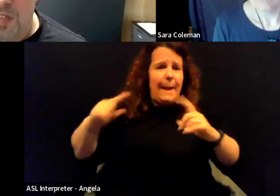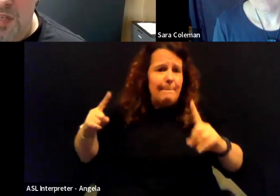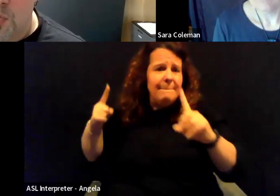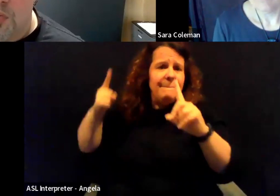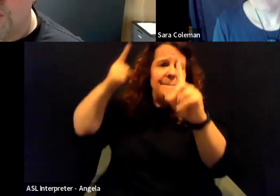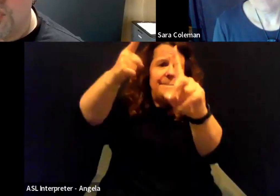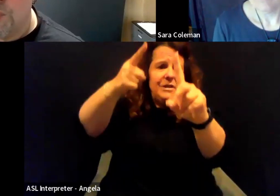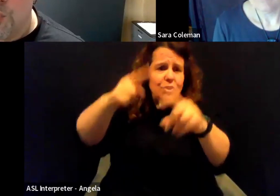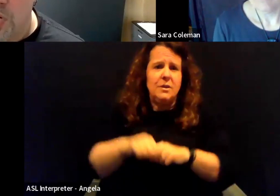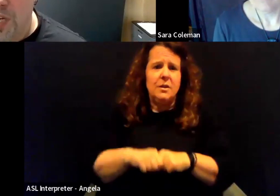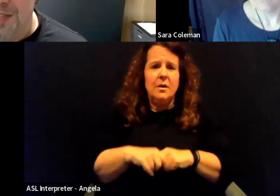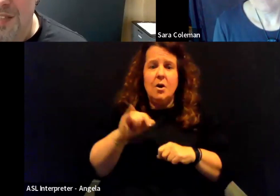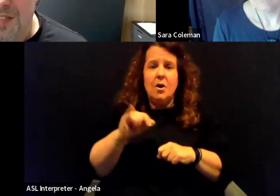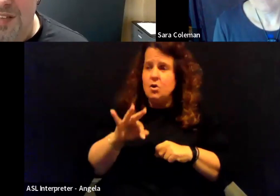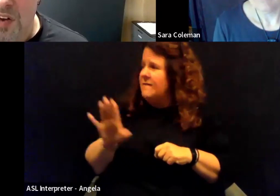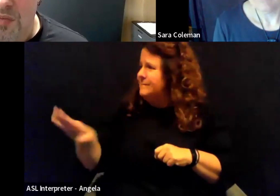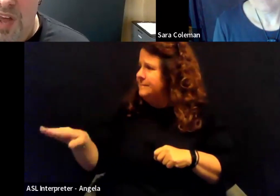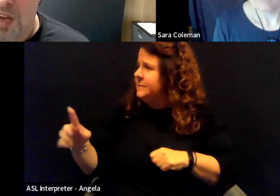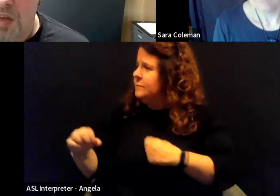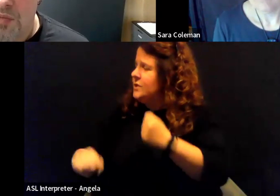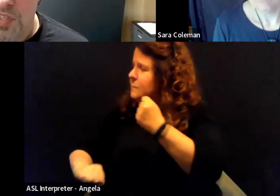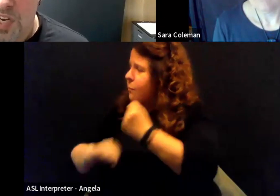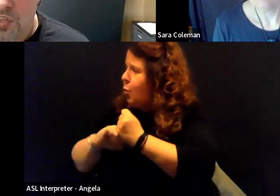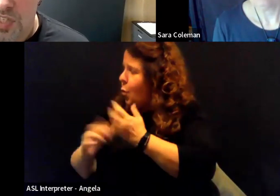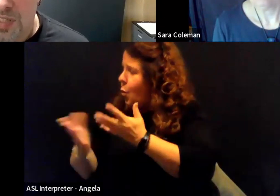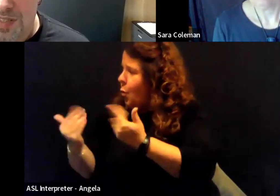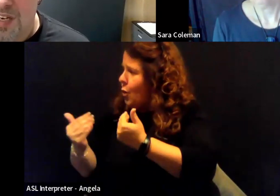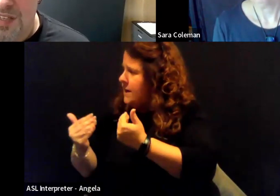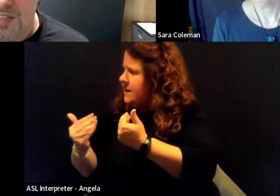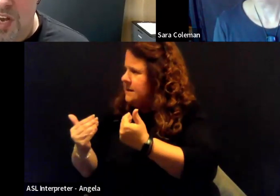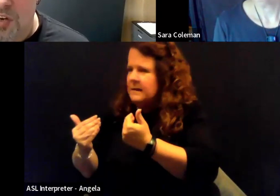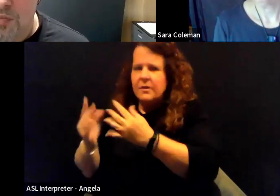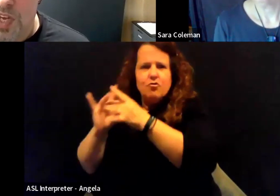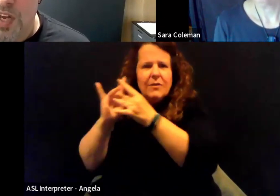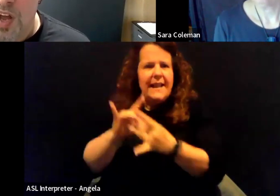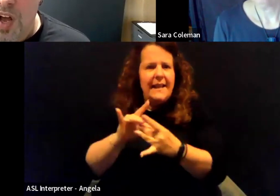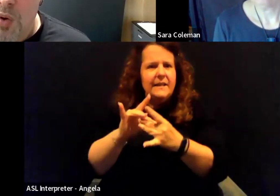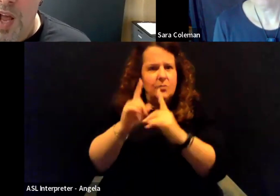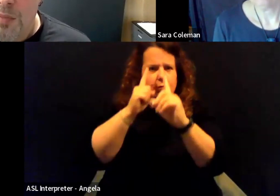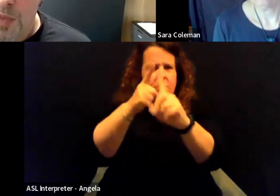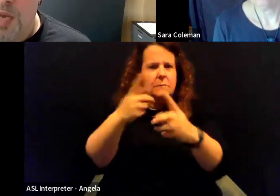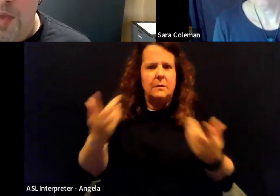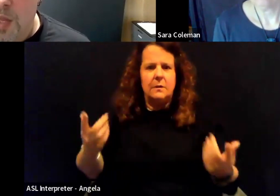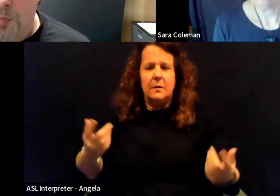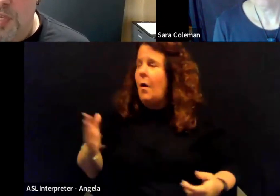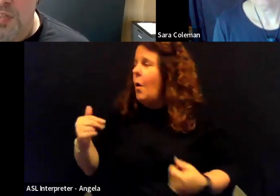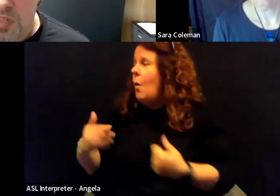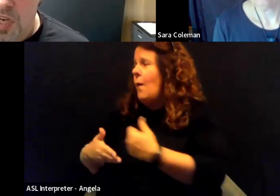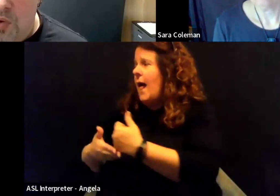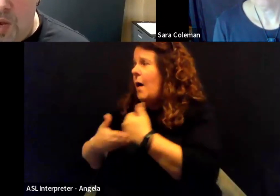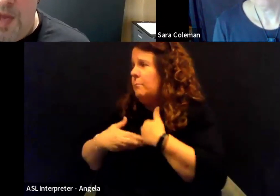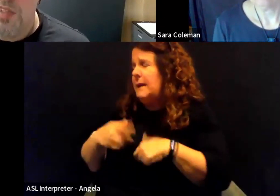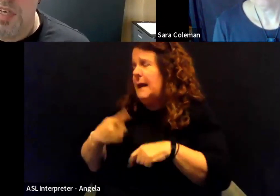it's inside of that conversation. It's not inside of like, Oh, help me. I'm helpless. No, I'm asking for support to complete a